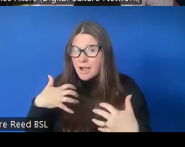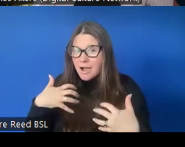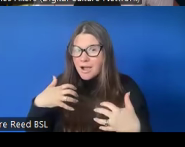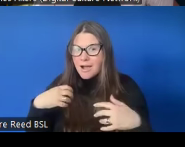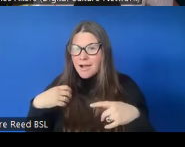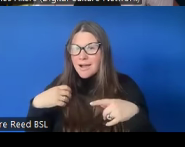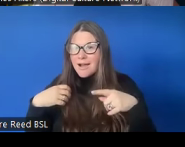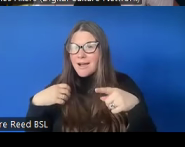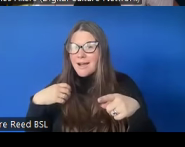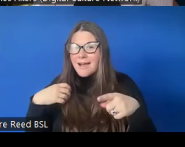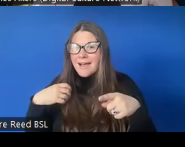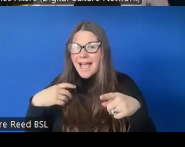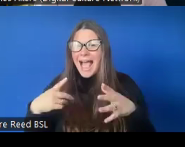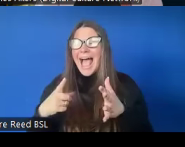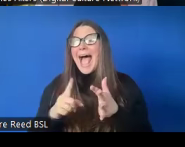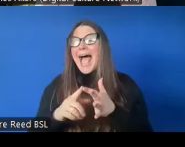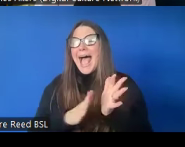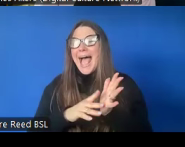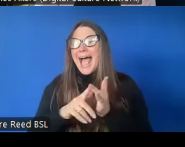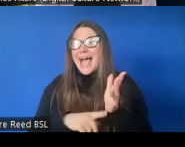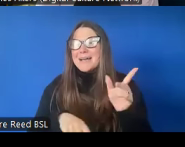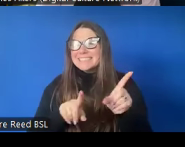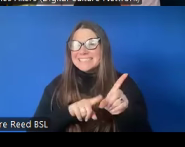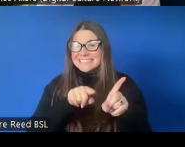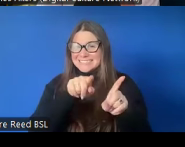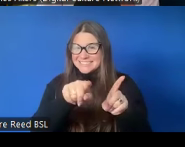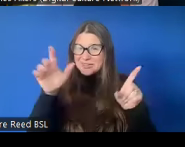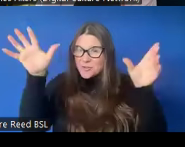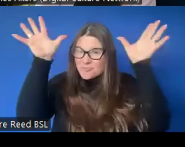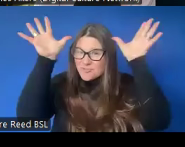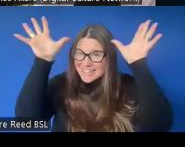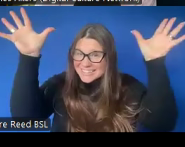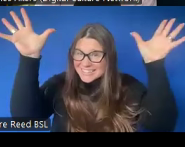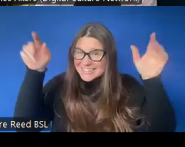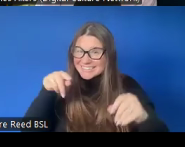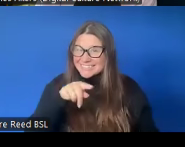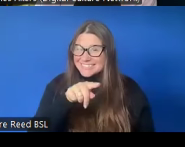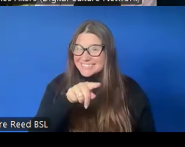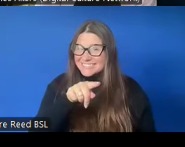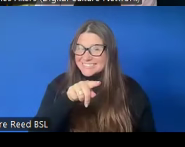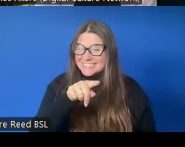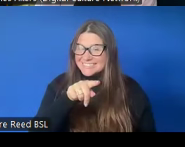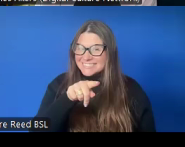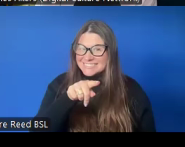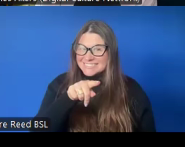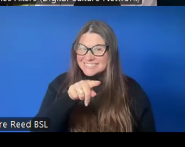There we go. Emily, she smashed it. It's reindeer. What we've got is in the run-up,